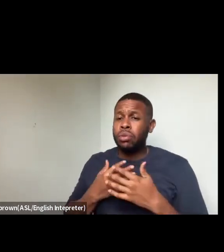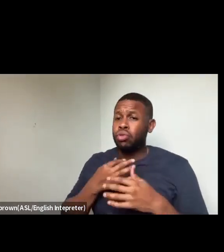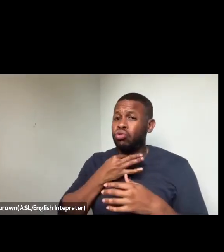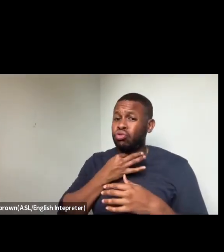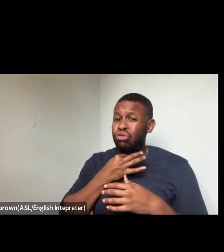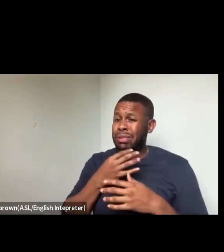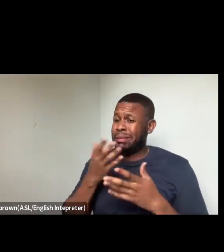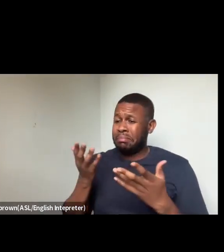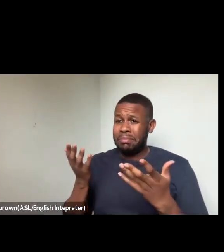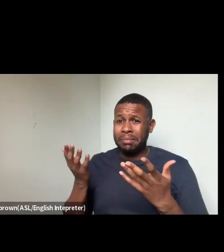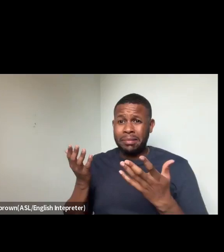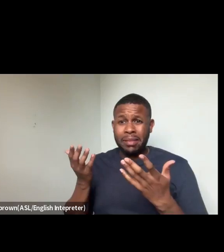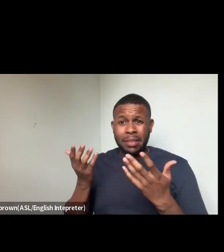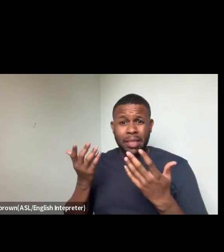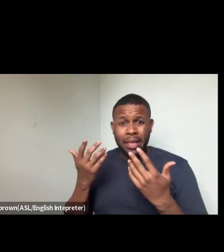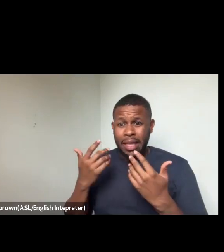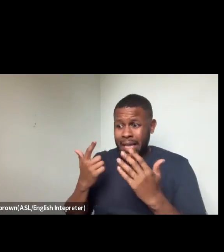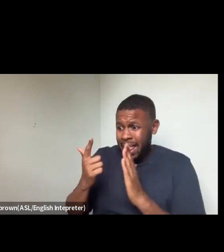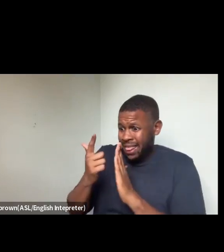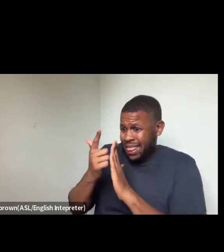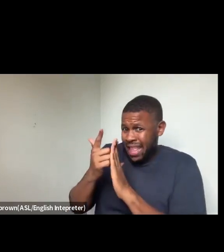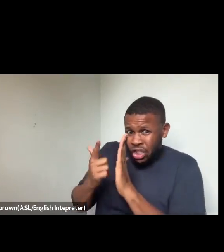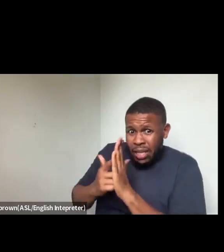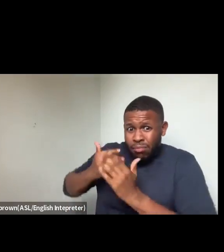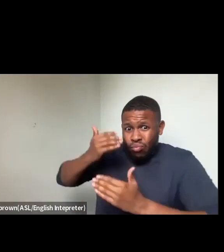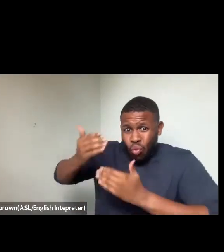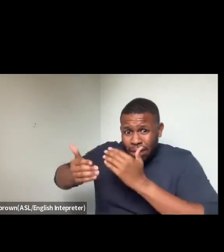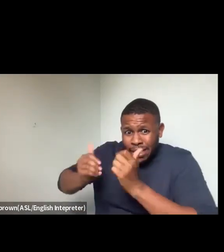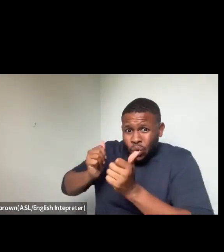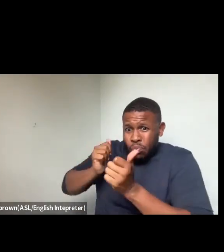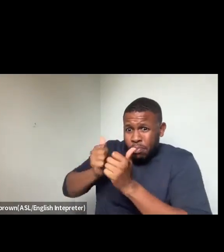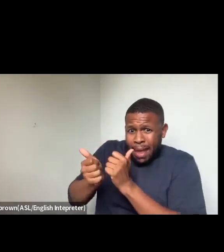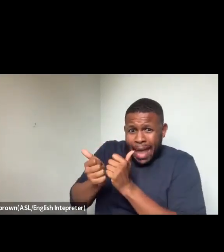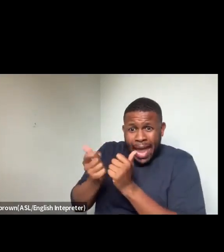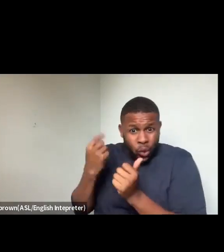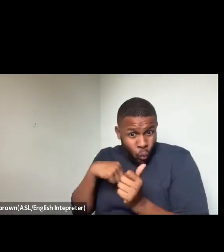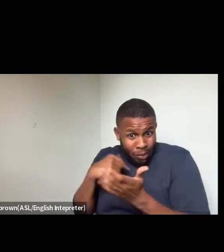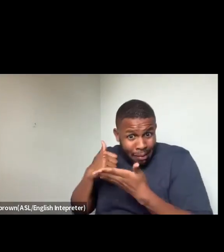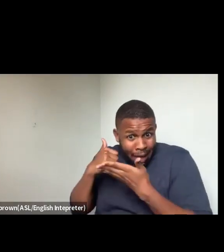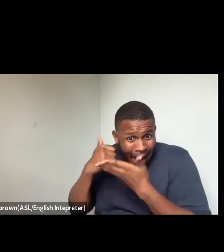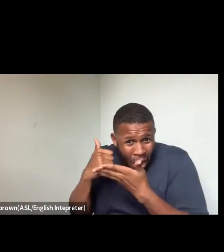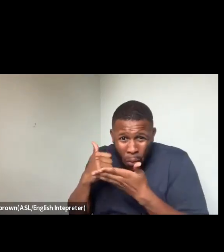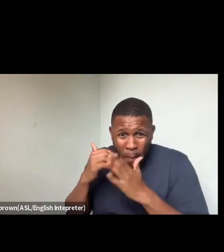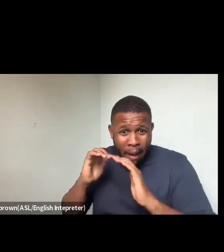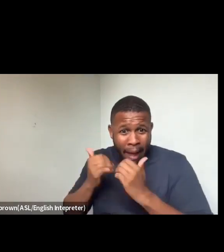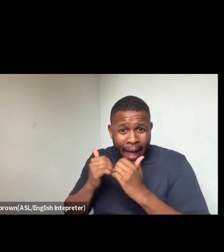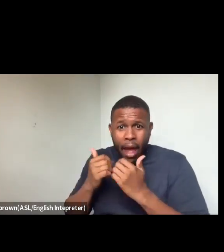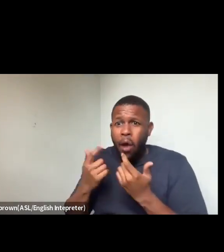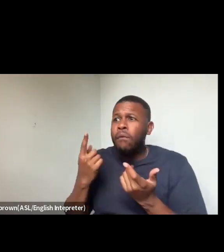We'll take the one final question from a Training Alumni.